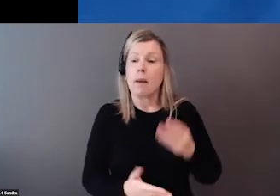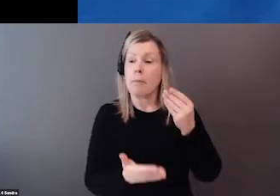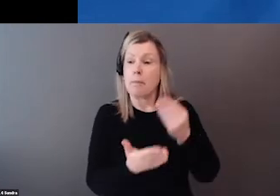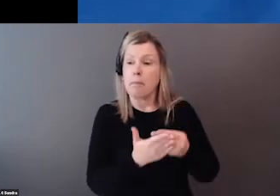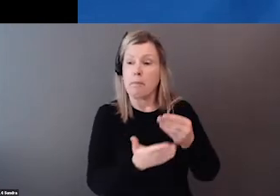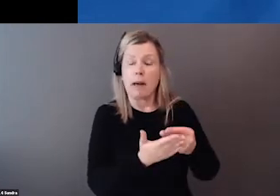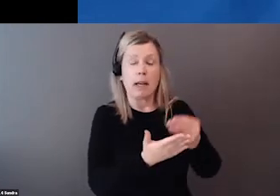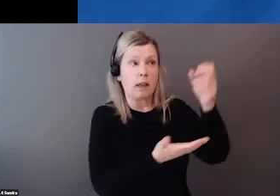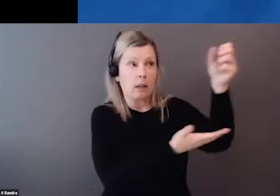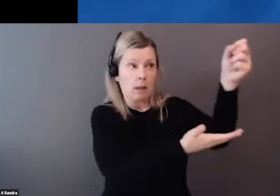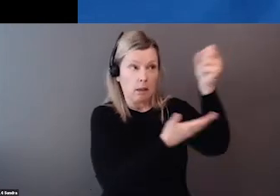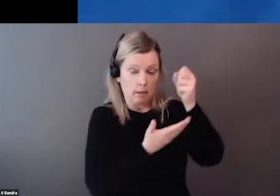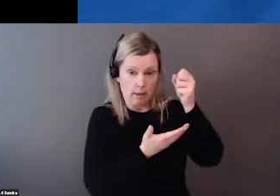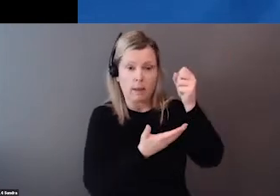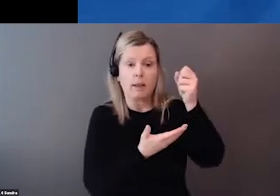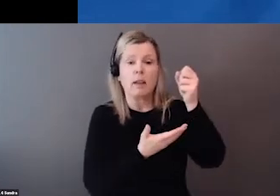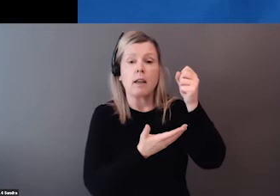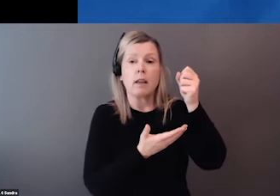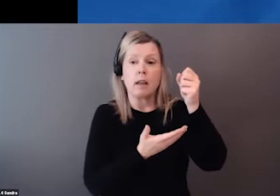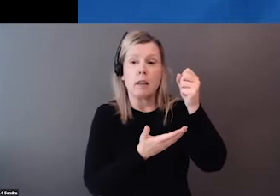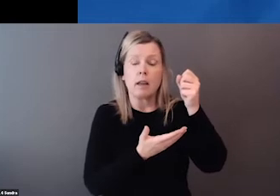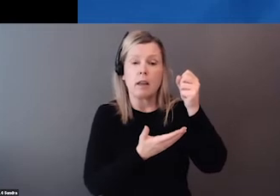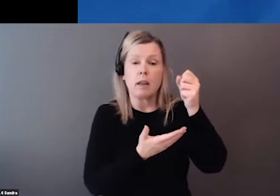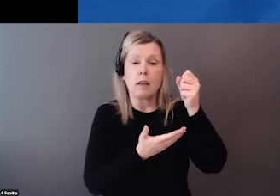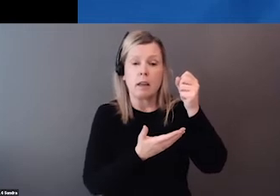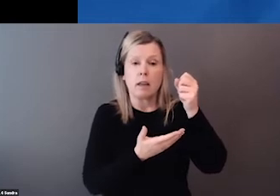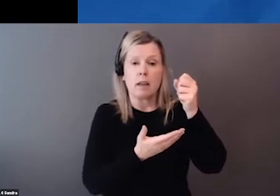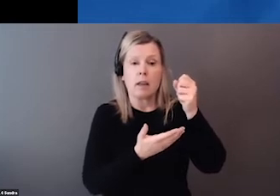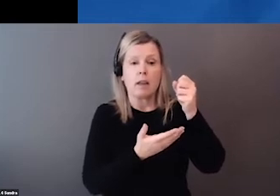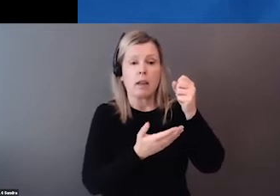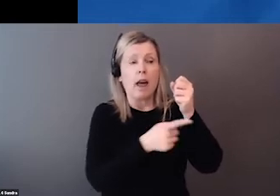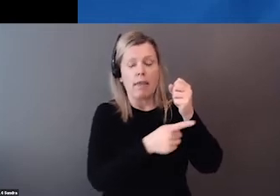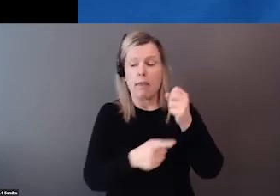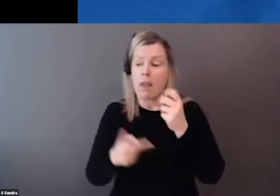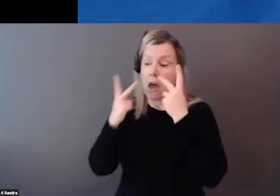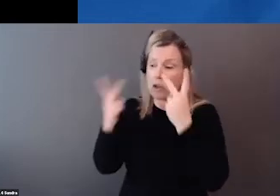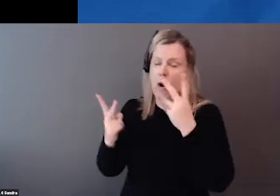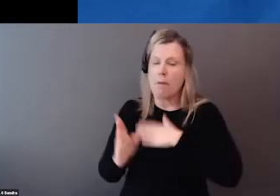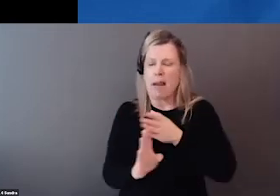through Accessibility Standards Canada grows directly from some research that I've recently led on the future of work, especially as it relates